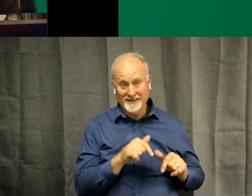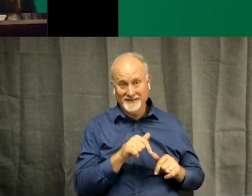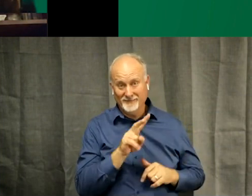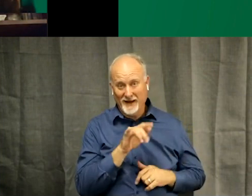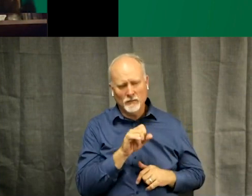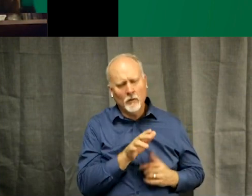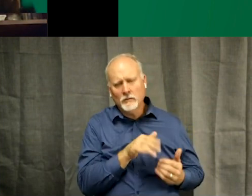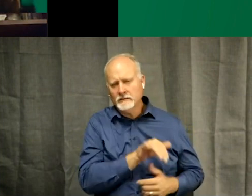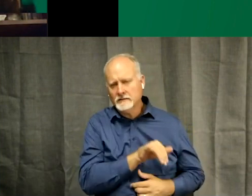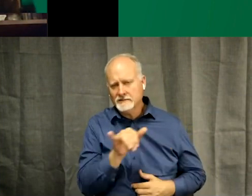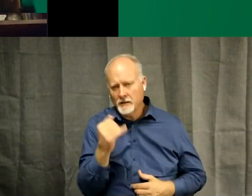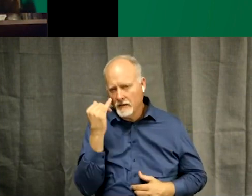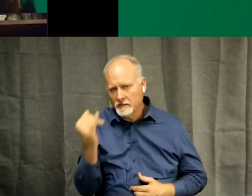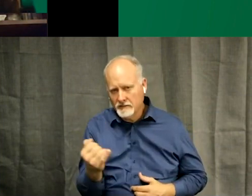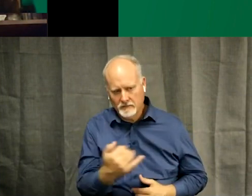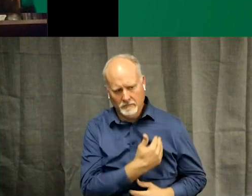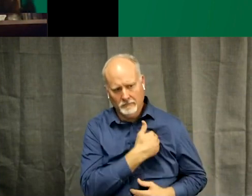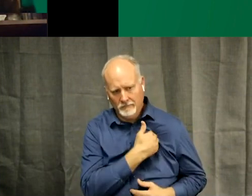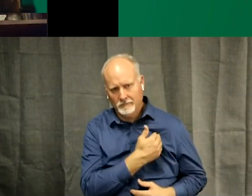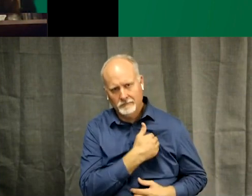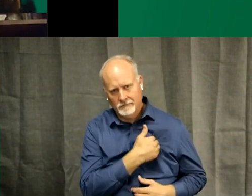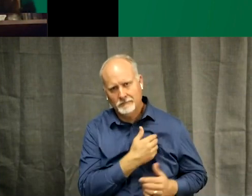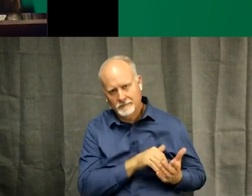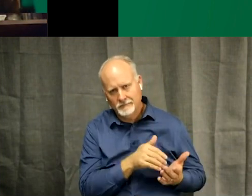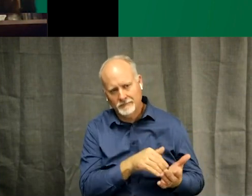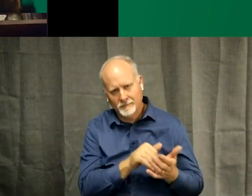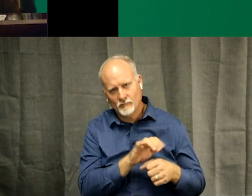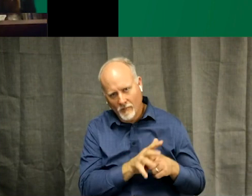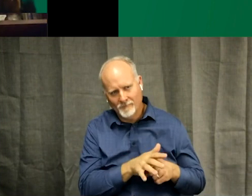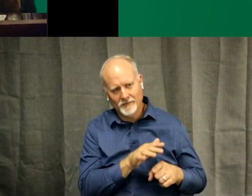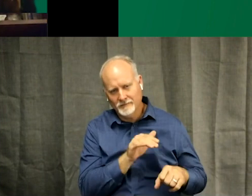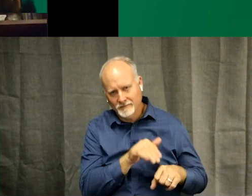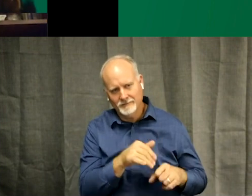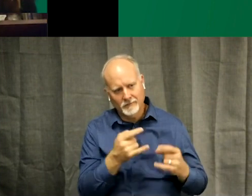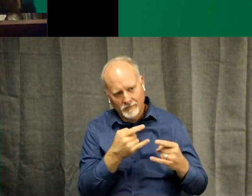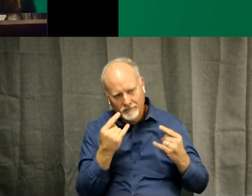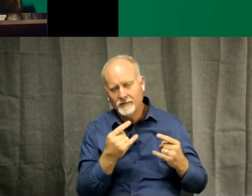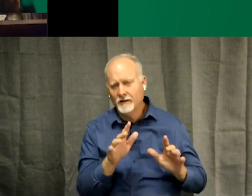the technology update as analogy our goal as a university is to be the epitome of excellence